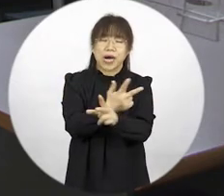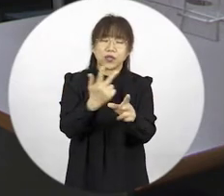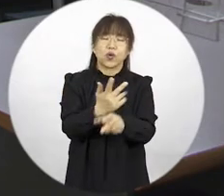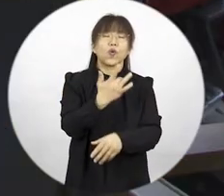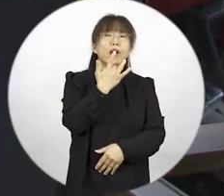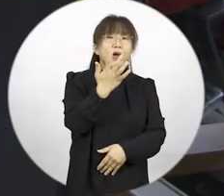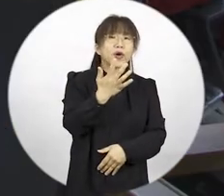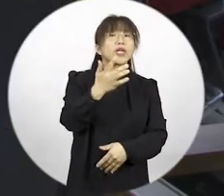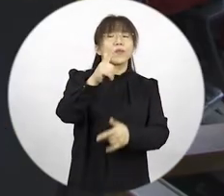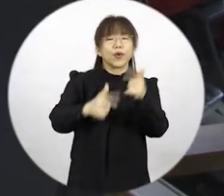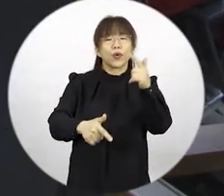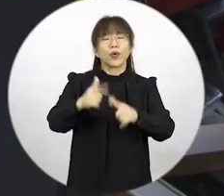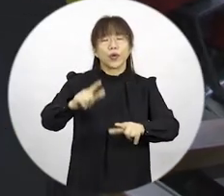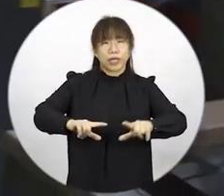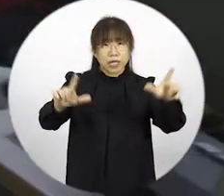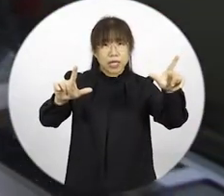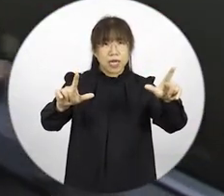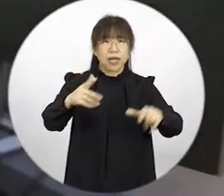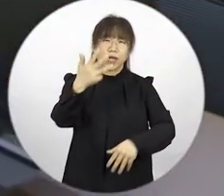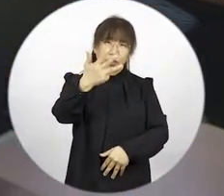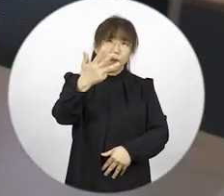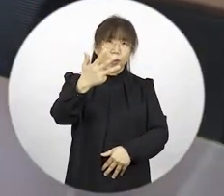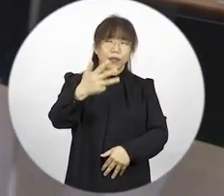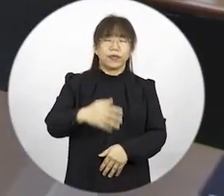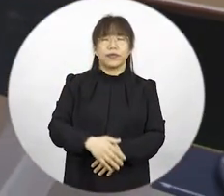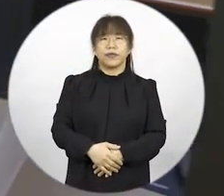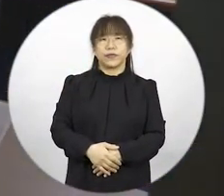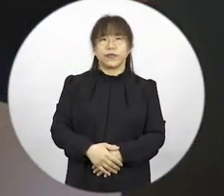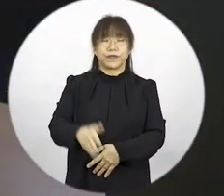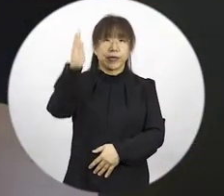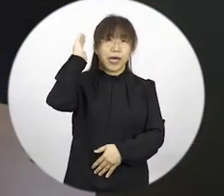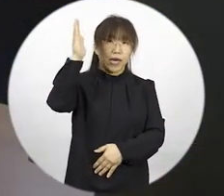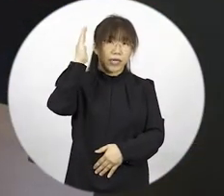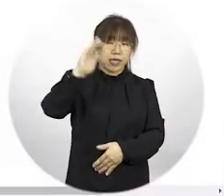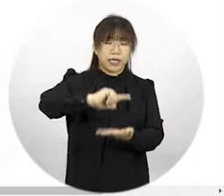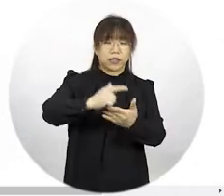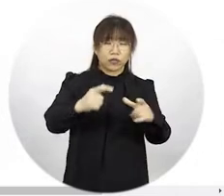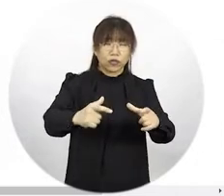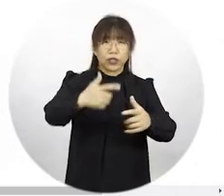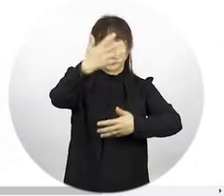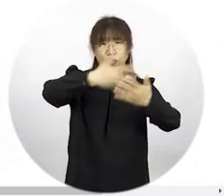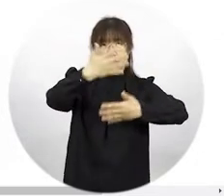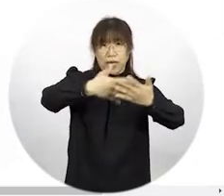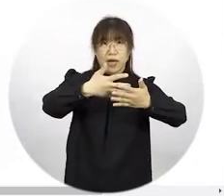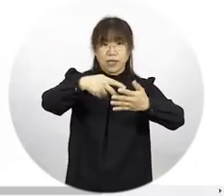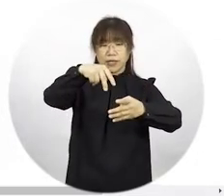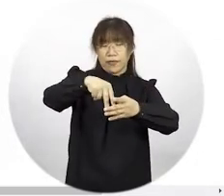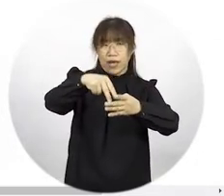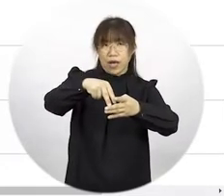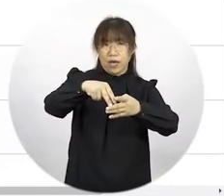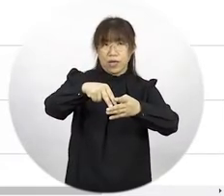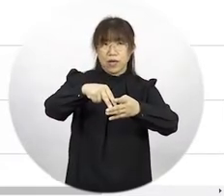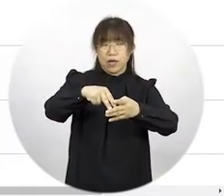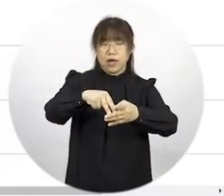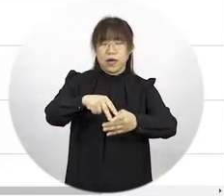and holds eight times every Tuesday and Thursday. Lectures can be applied through the website of the Gangseo-gu Webcasting Service